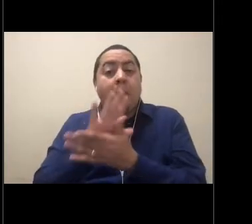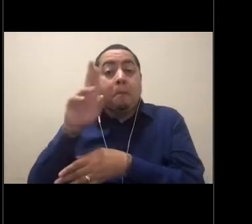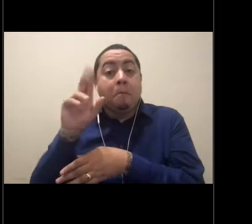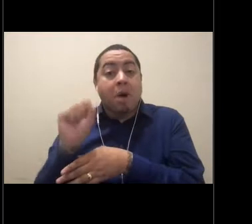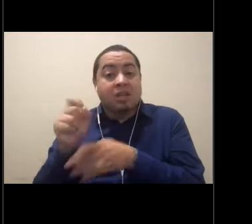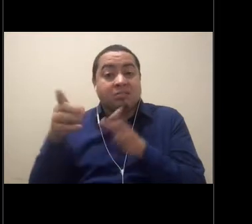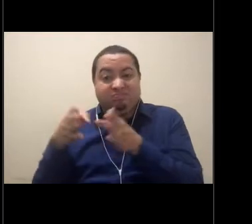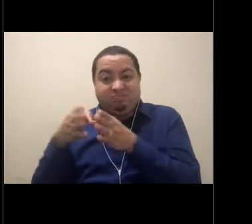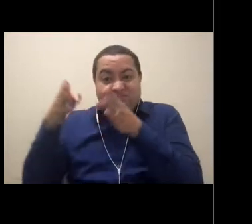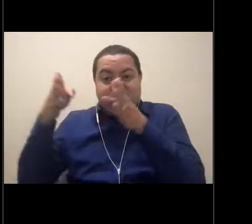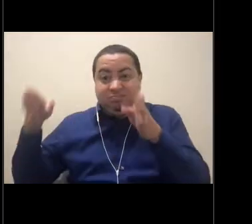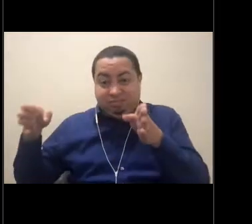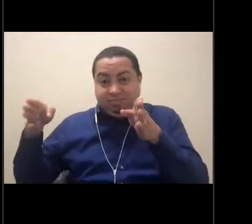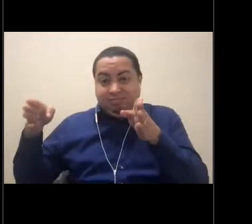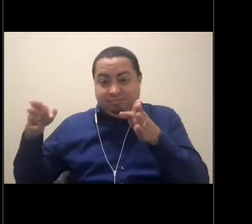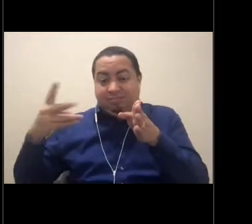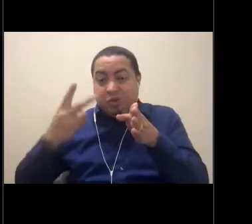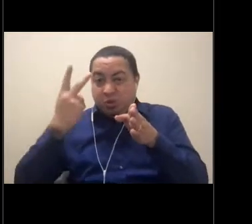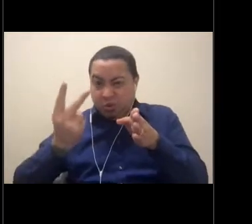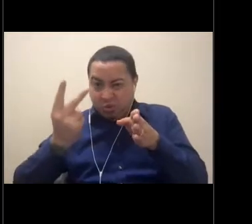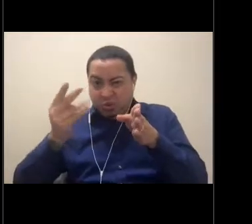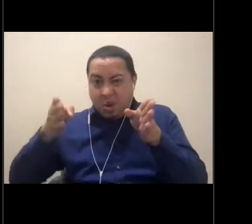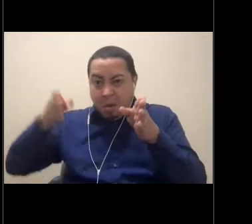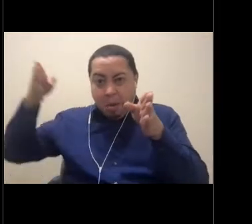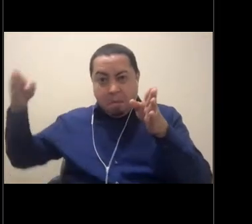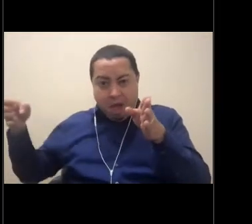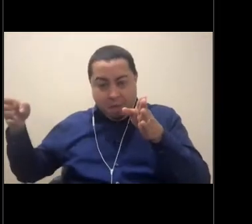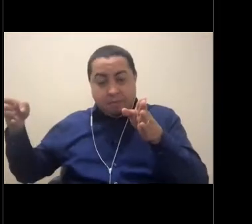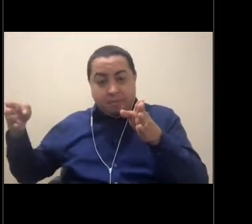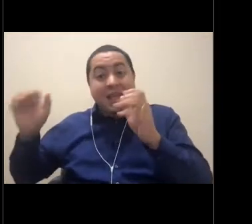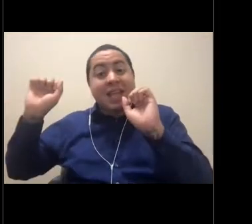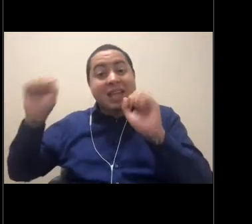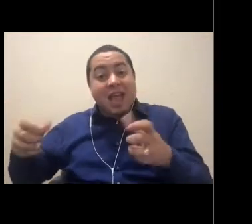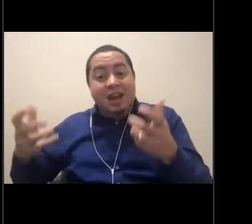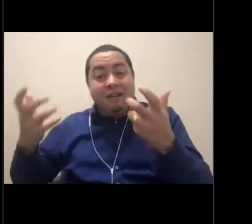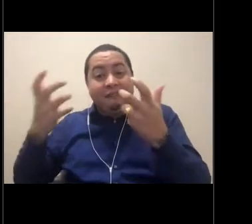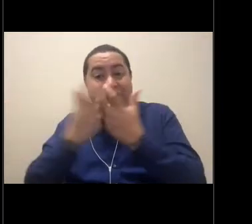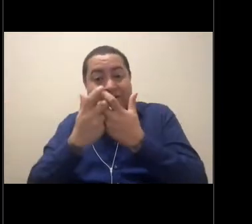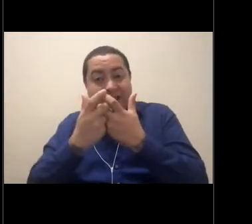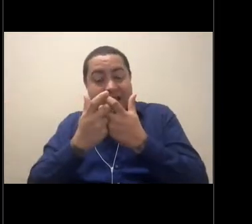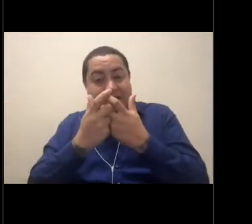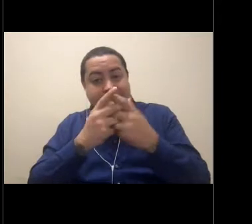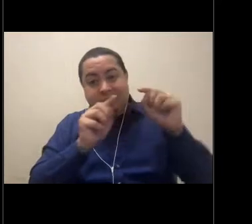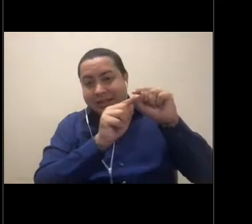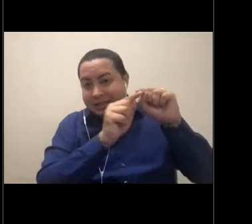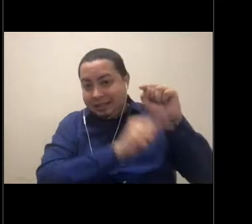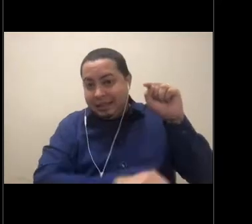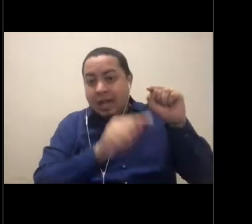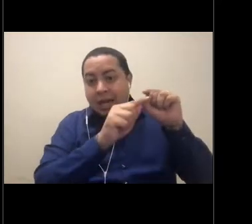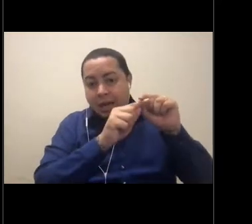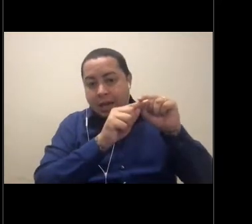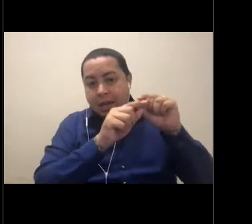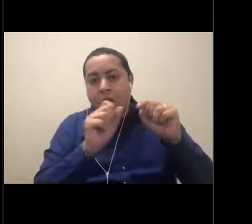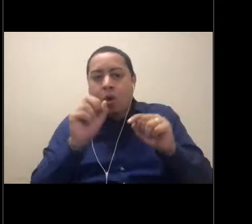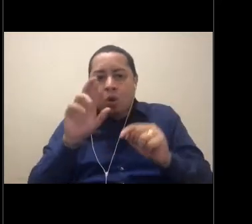So you can imagine one big school bus here, one big school bus here or about 26 meters for our international friends.